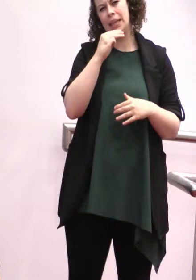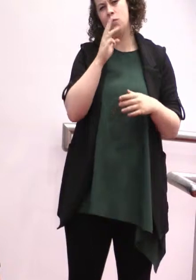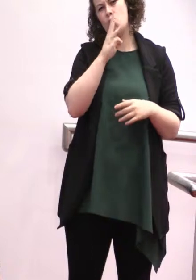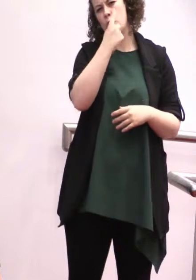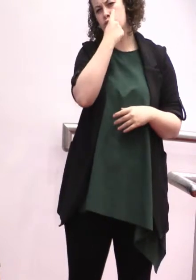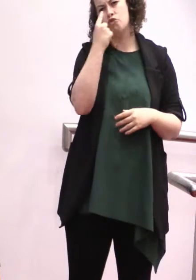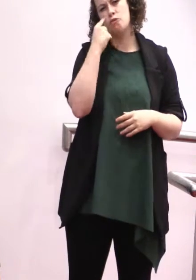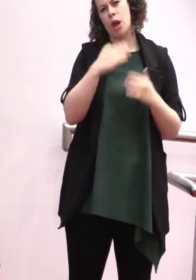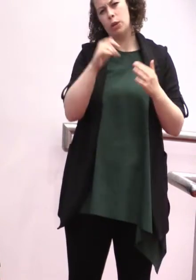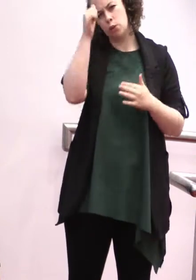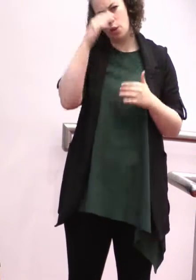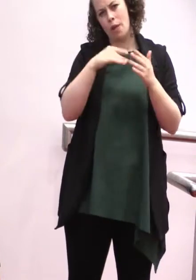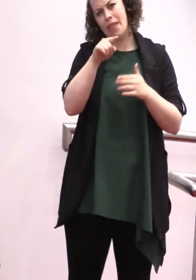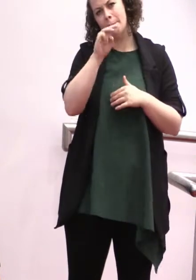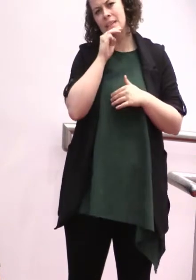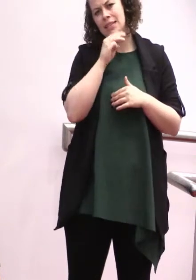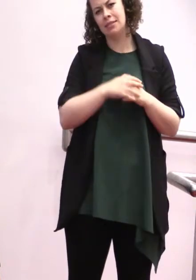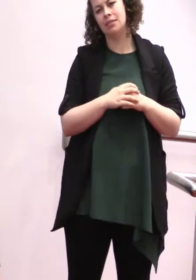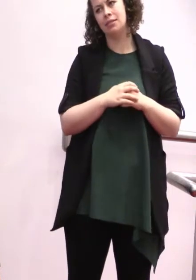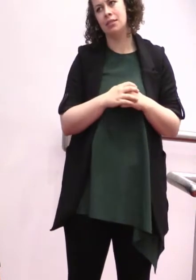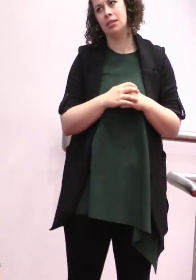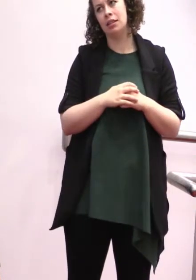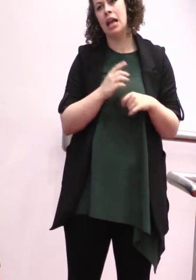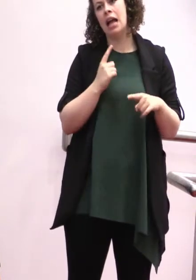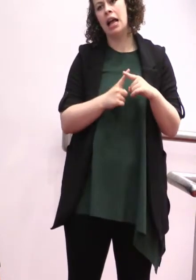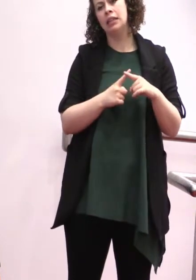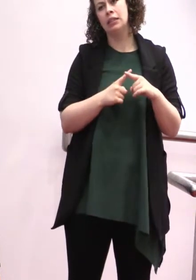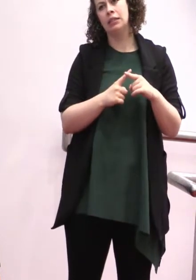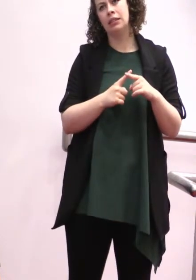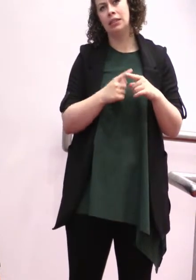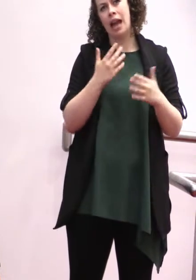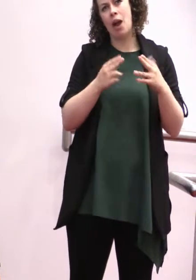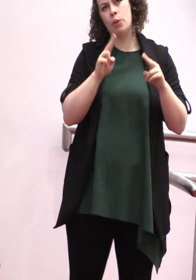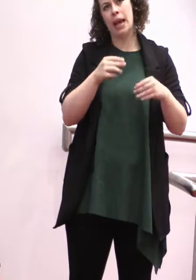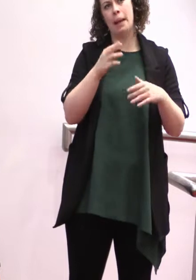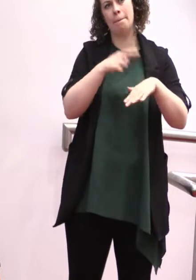I'm also thinking about (unknown term) and how we can deal with that when we are so messed